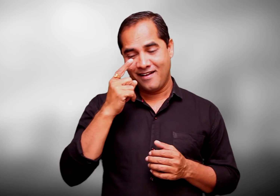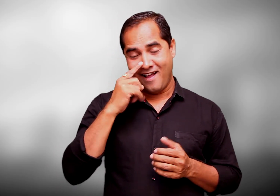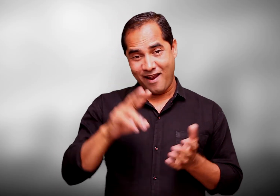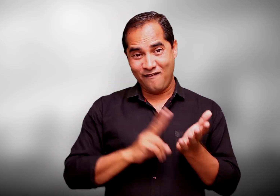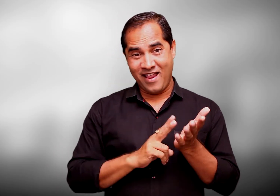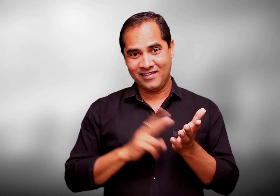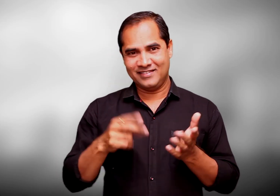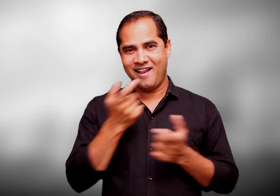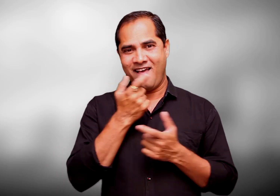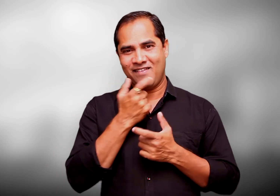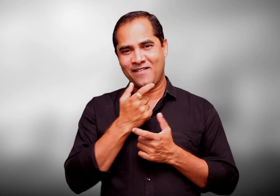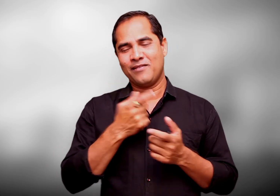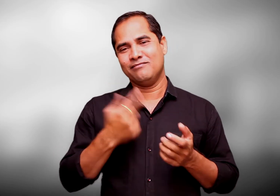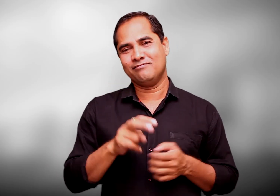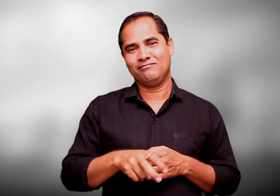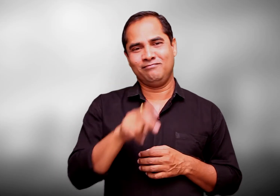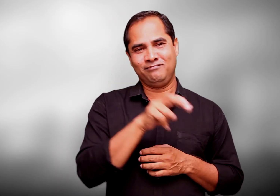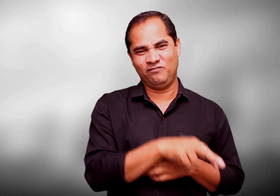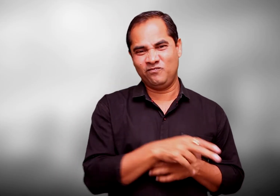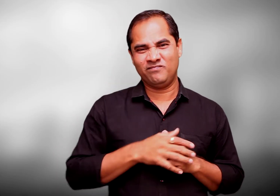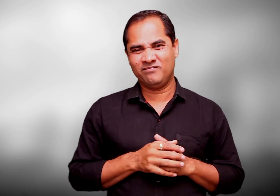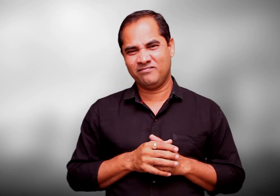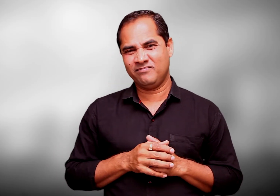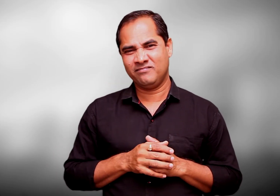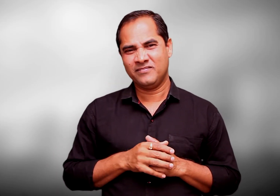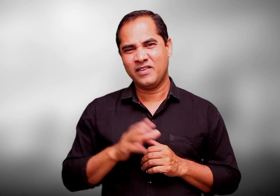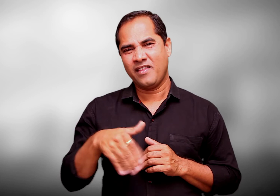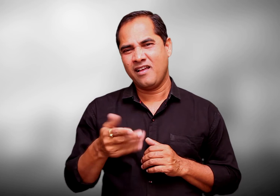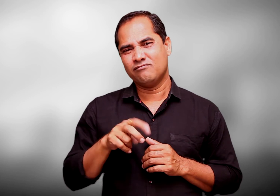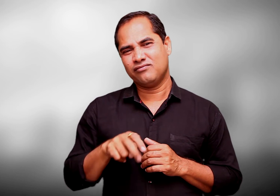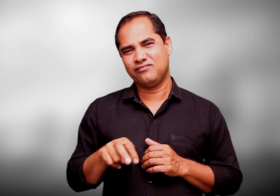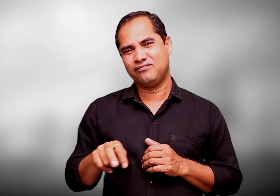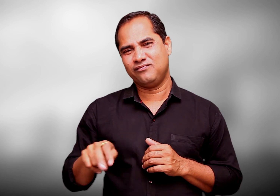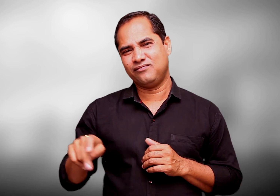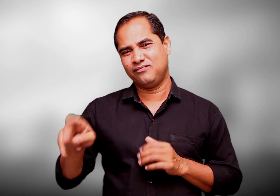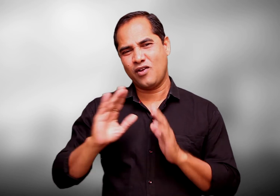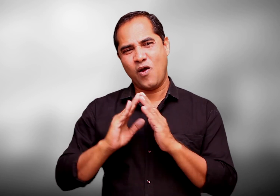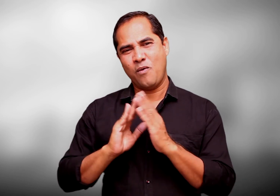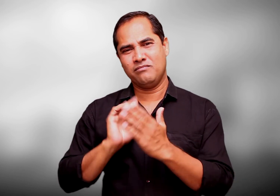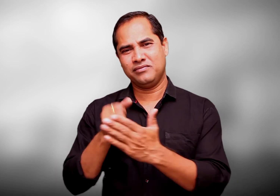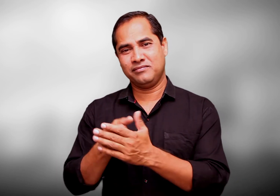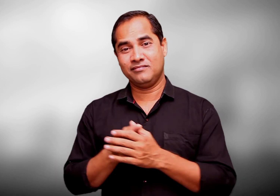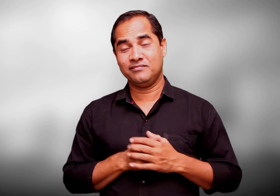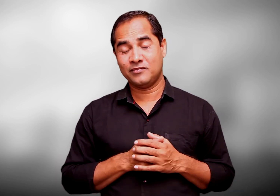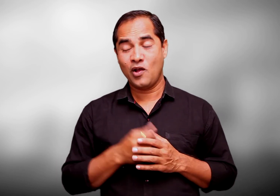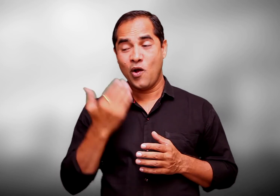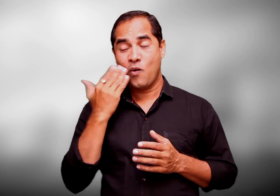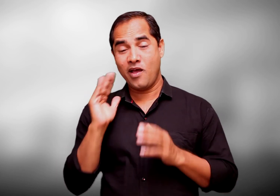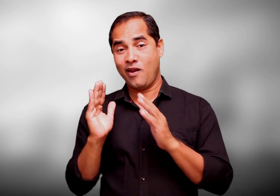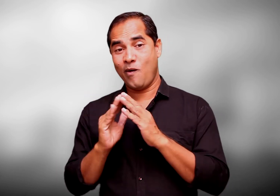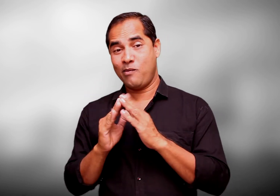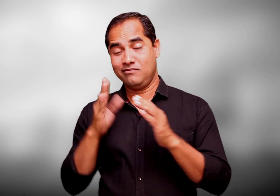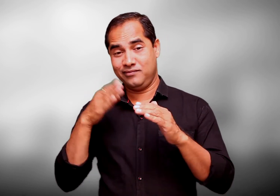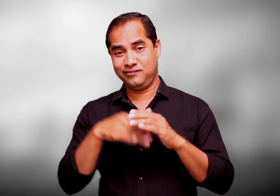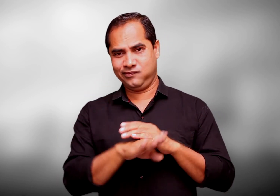She laughed and jumped down from the bus. Then away she went, reached home.